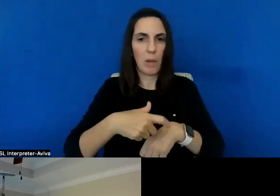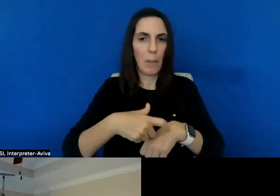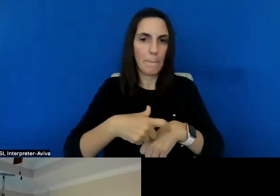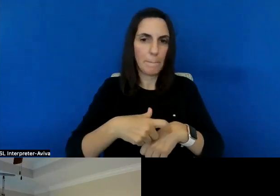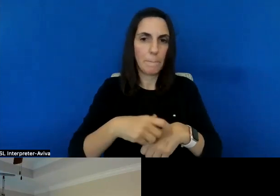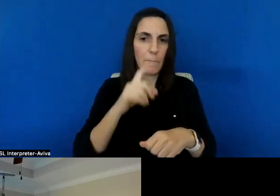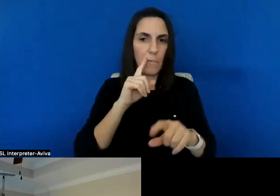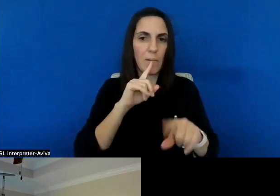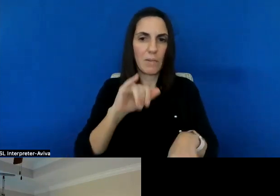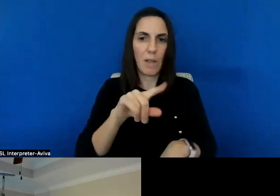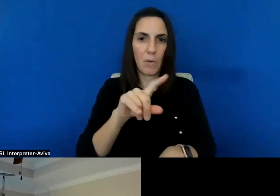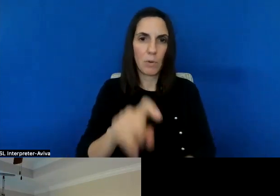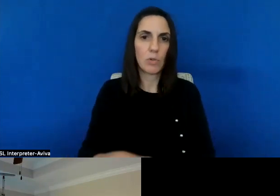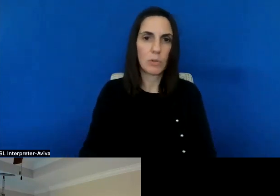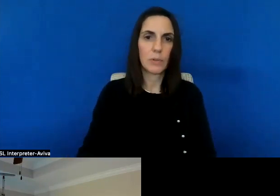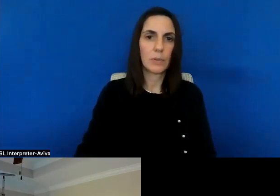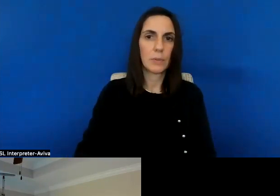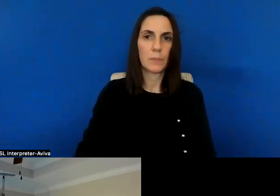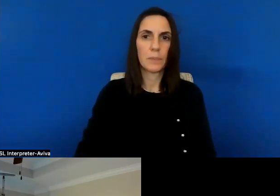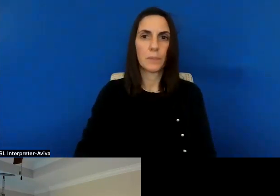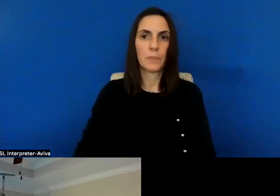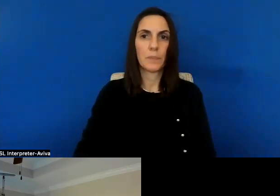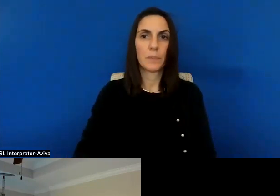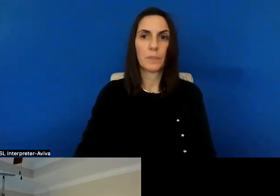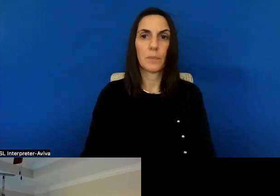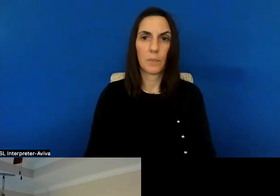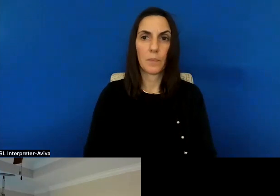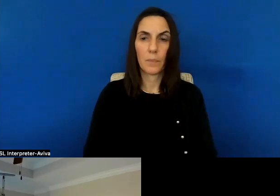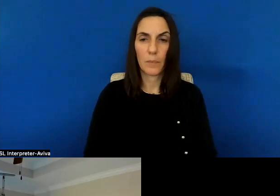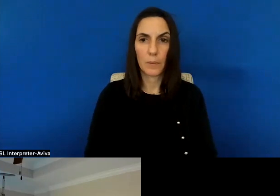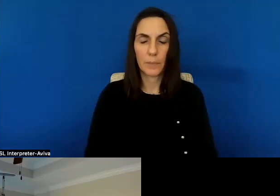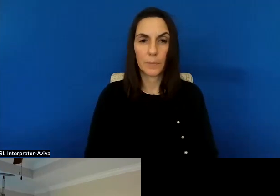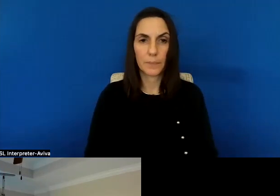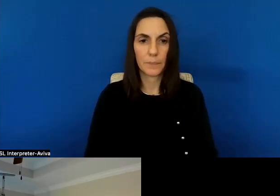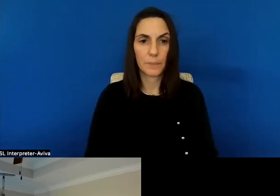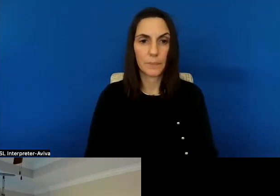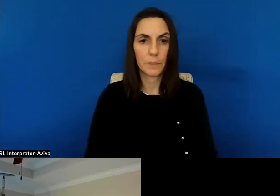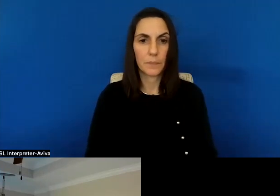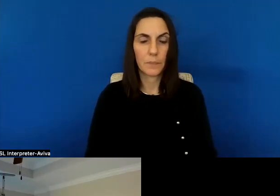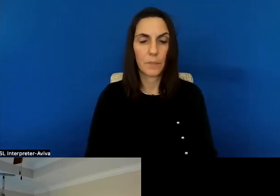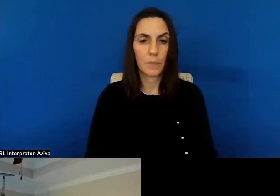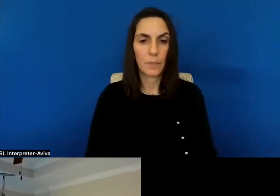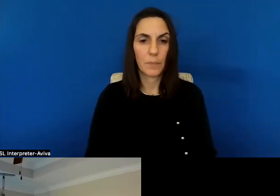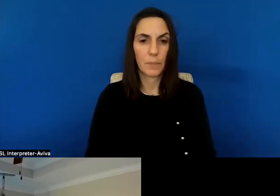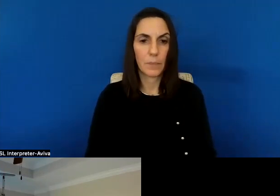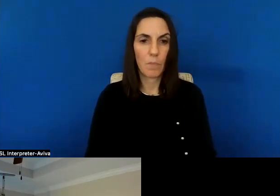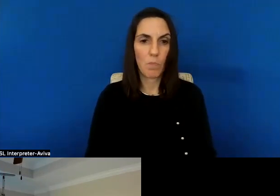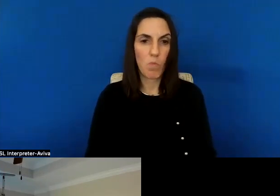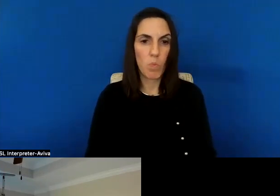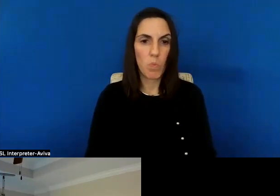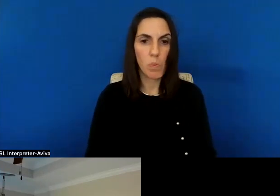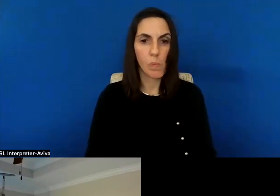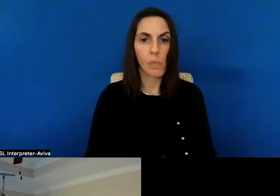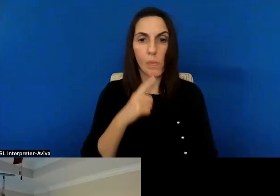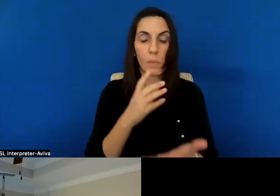Answer that question. 11:06:46 Alright! Hopefully. Everybody's had